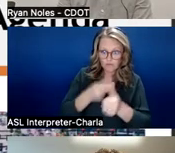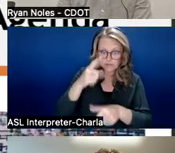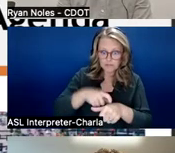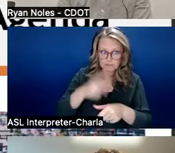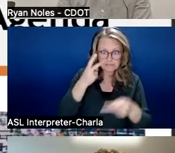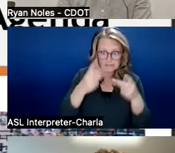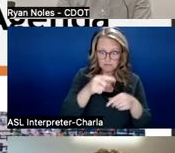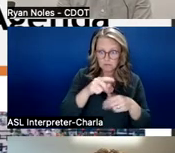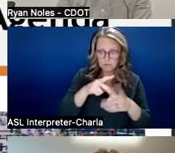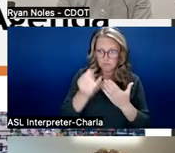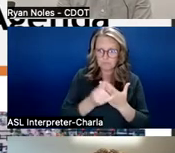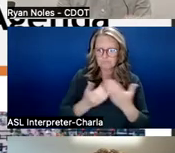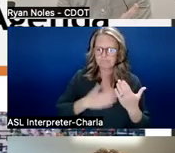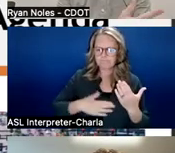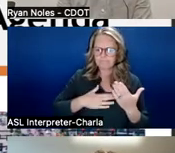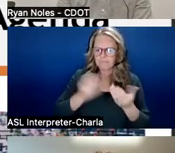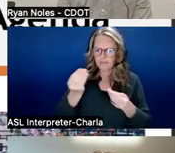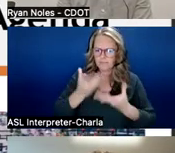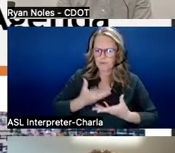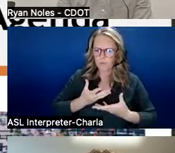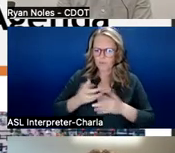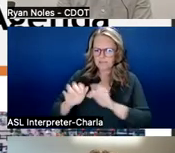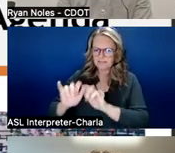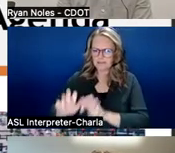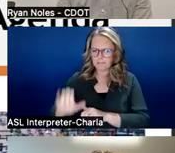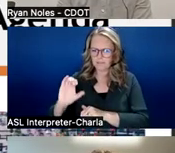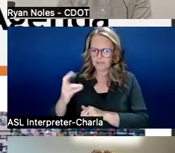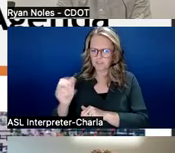And just so everyone knows, if you don't know,